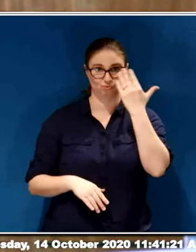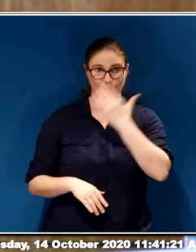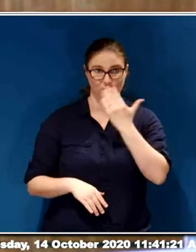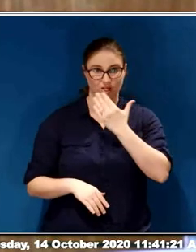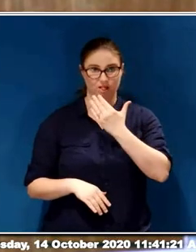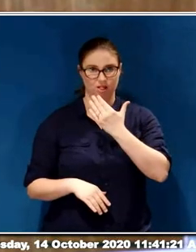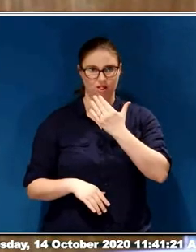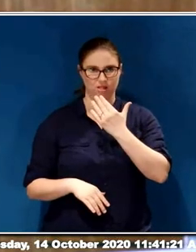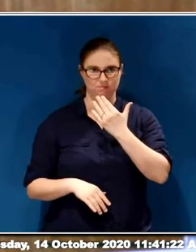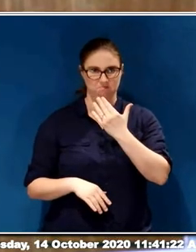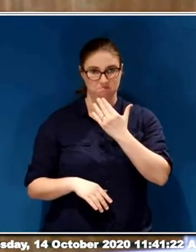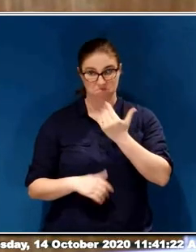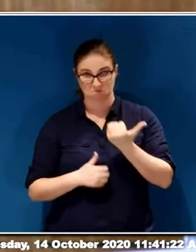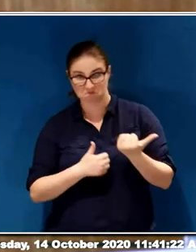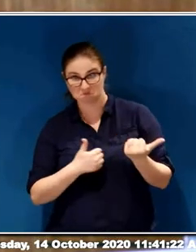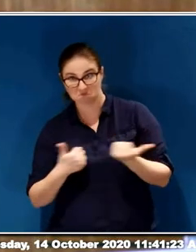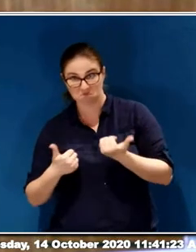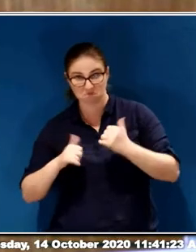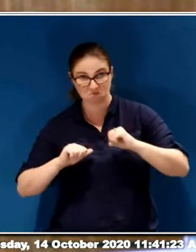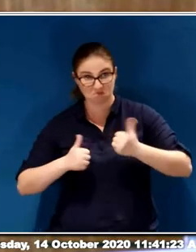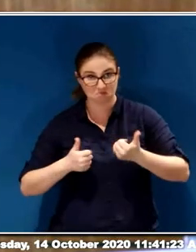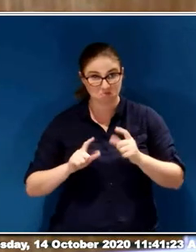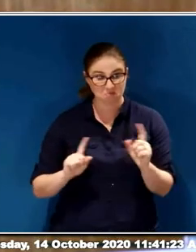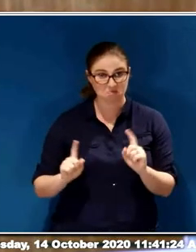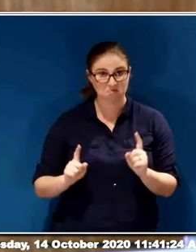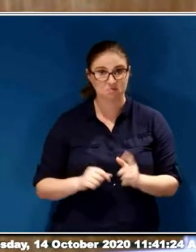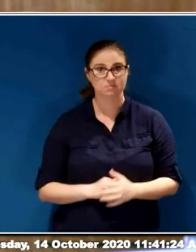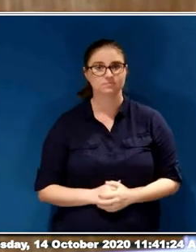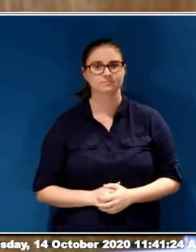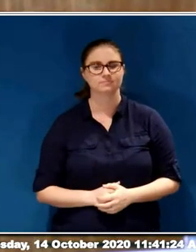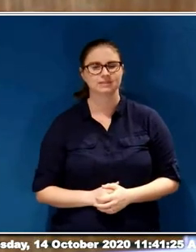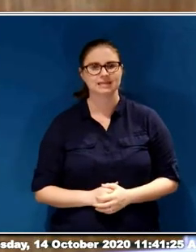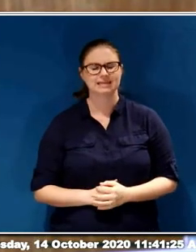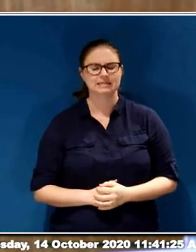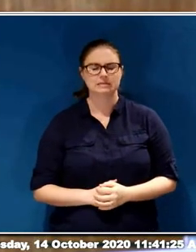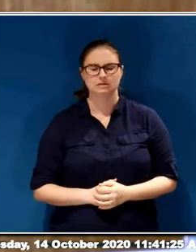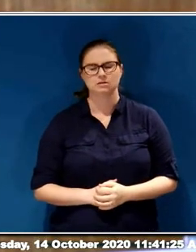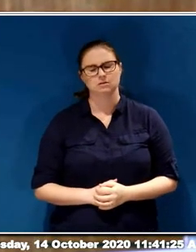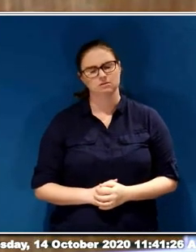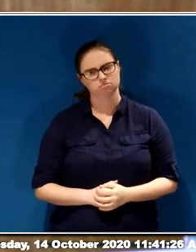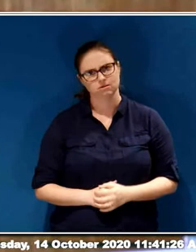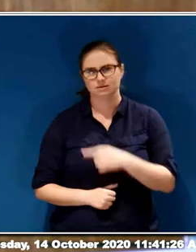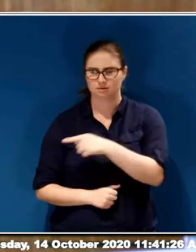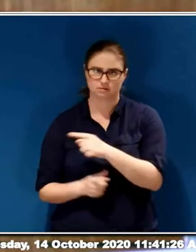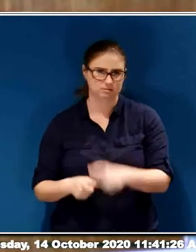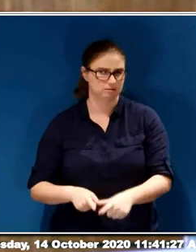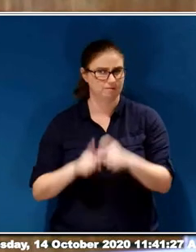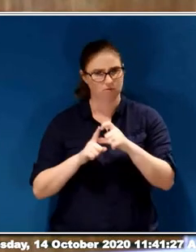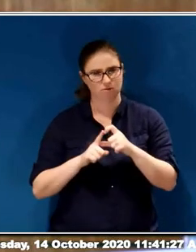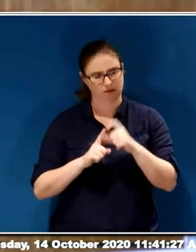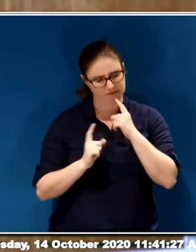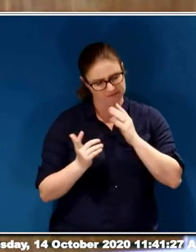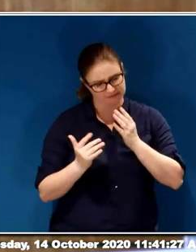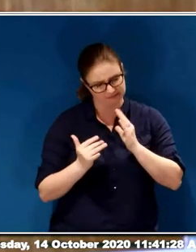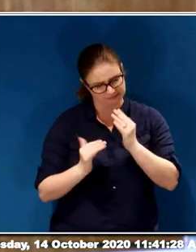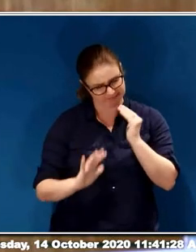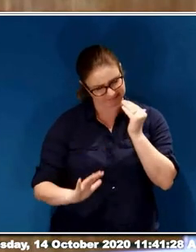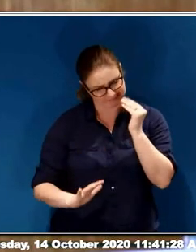It wasn't --- he struggled. He was there for three hours a day, three days a week.